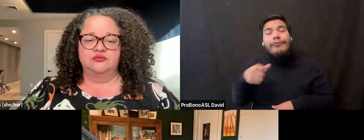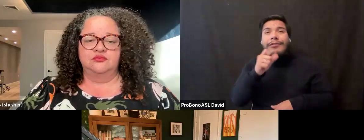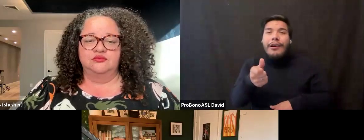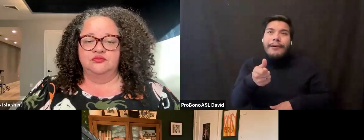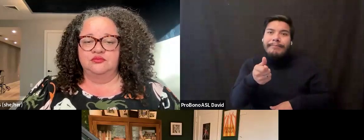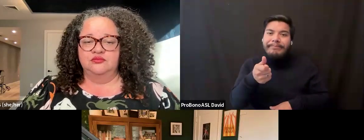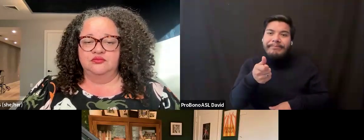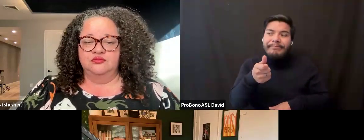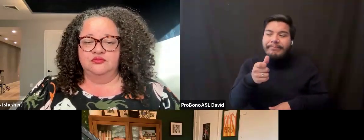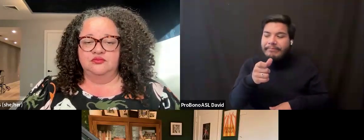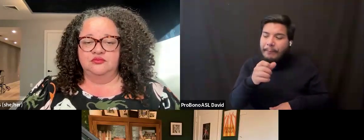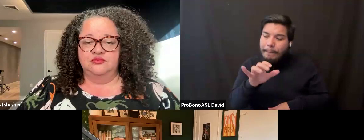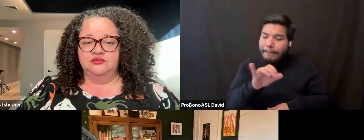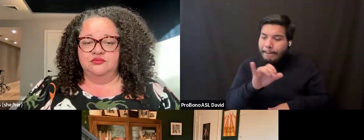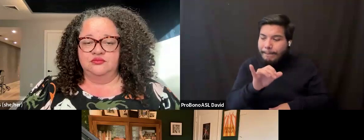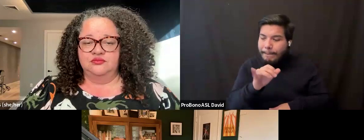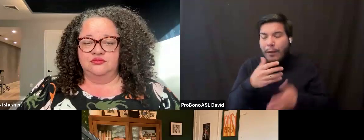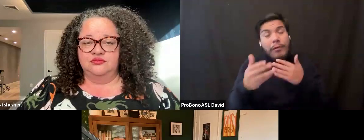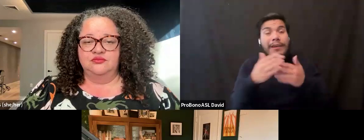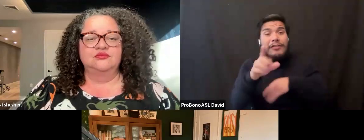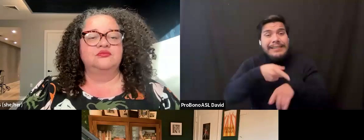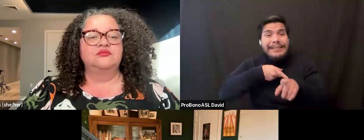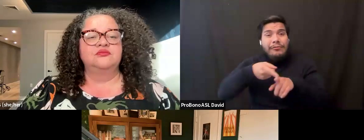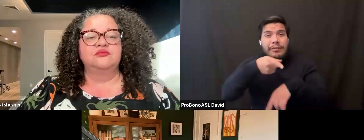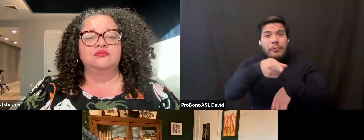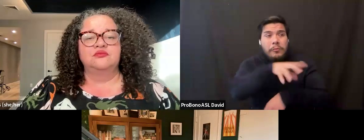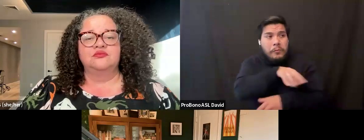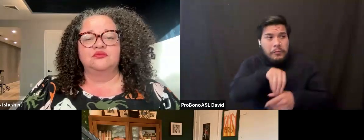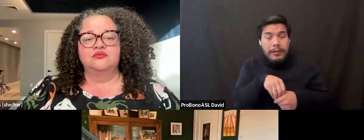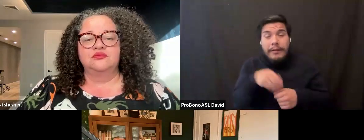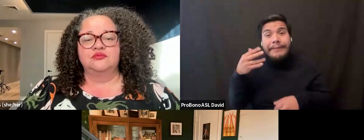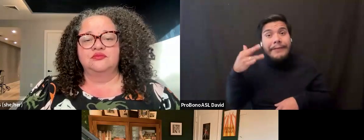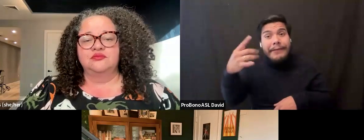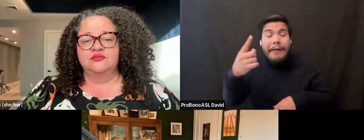kind of, whatever industry you're in at some point, if you want to make a thing about fat people,